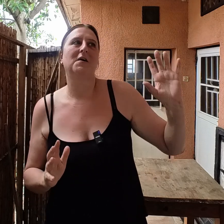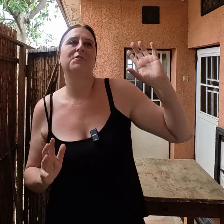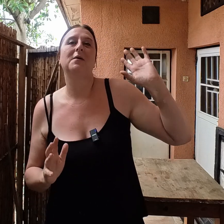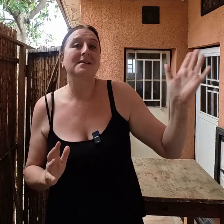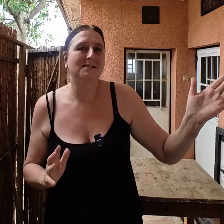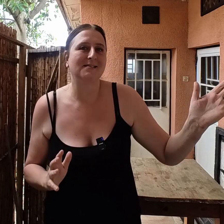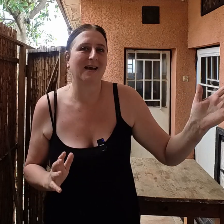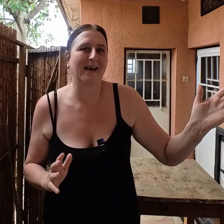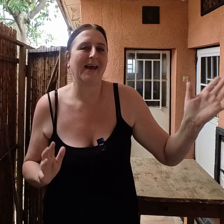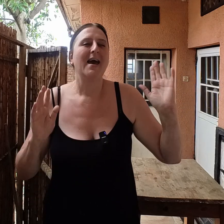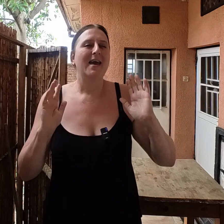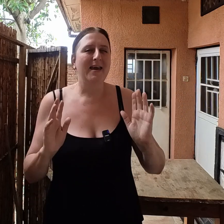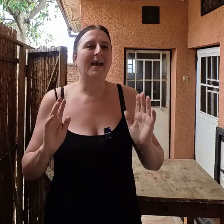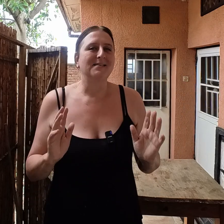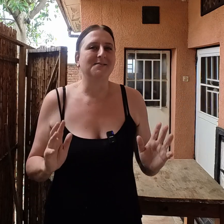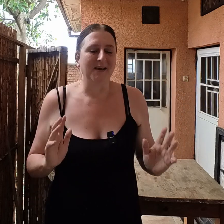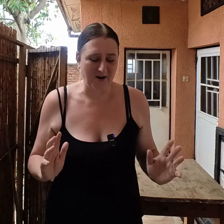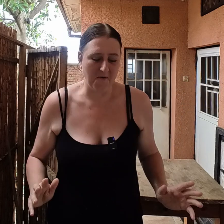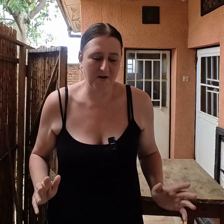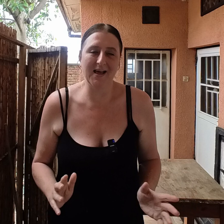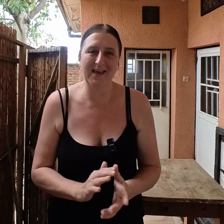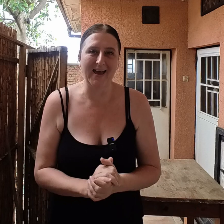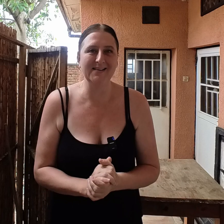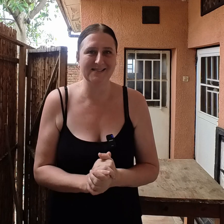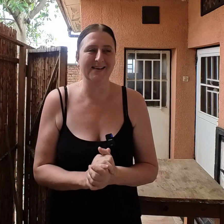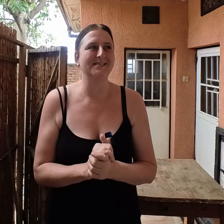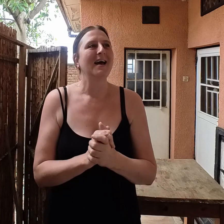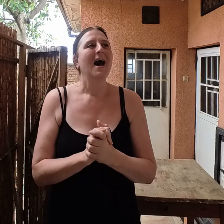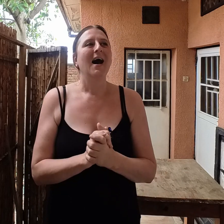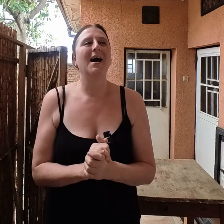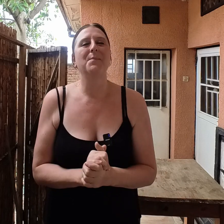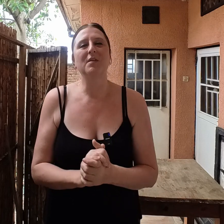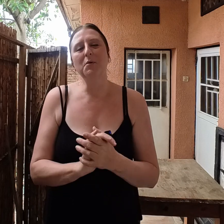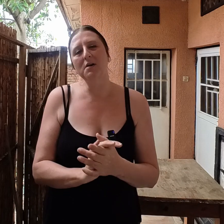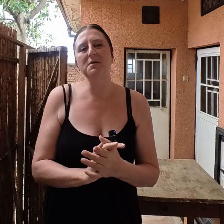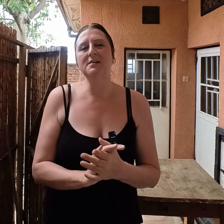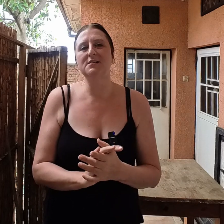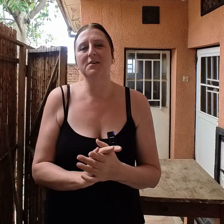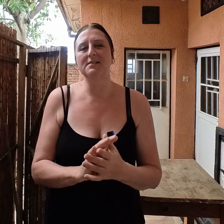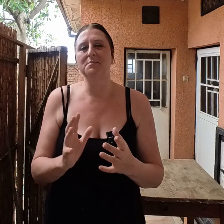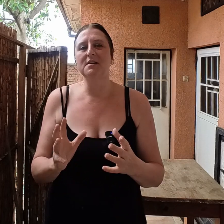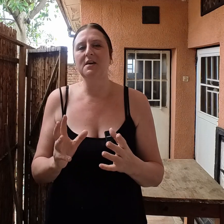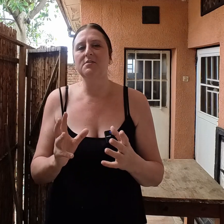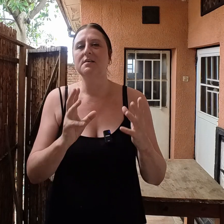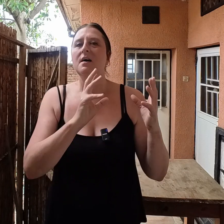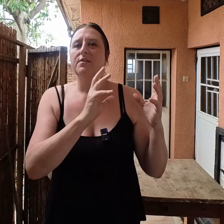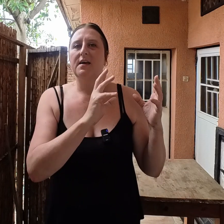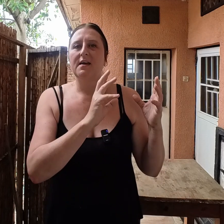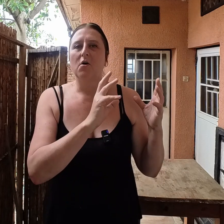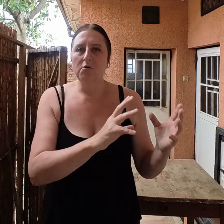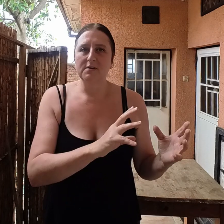Rubavu is Gisenyi, it gets a bit complicated. But what I'm going to do is I'm going to use the old